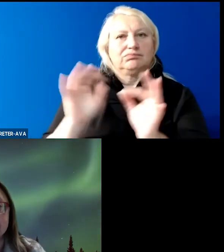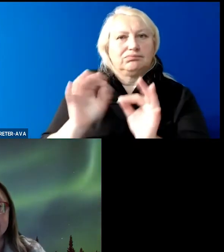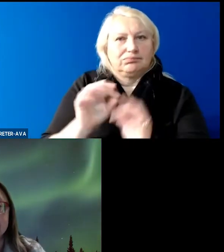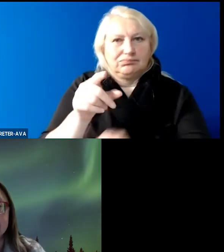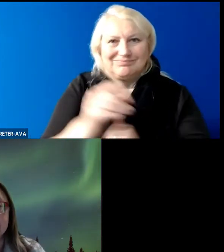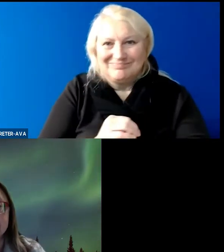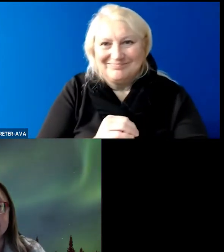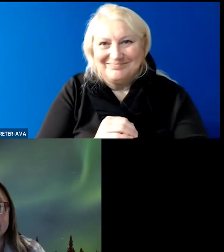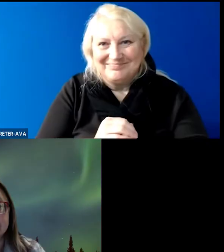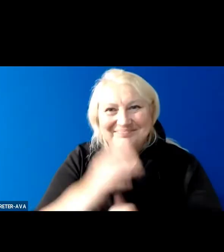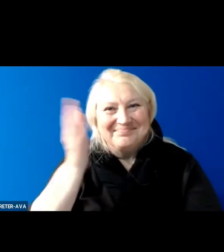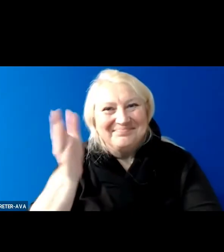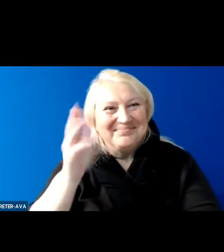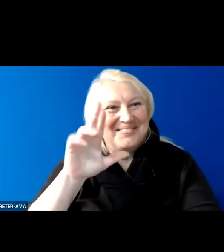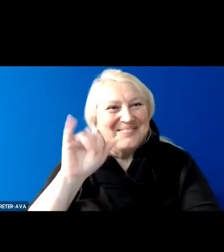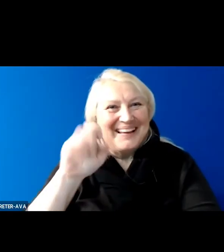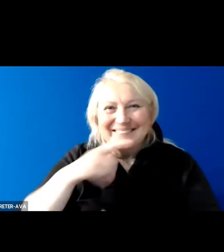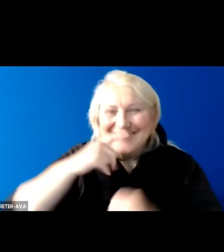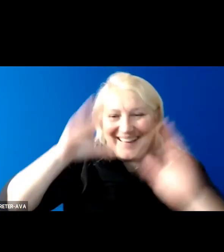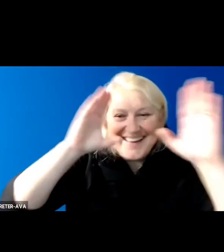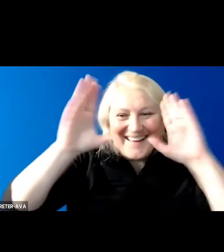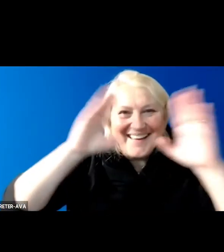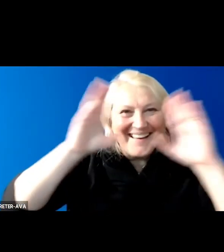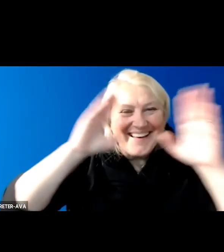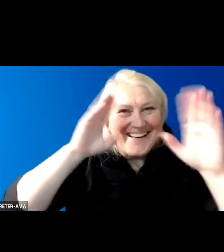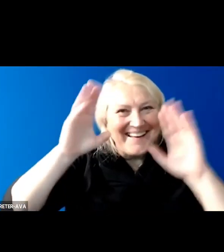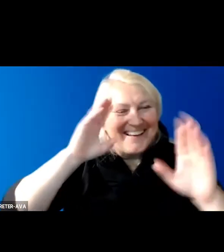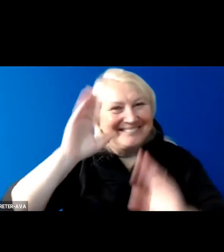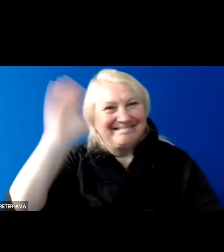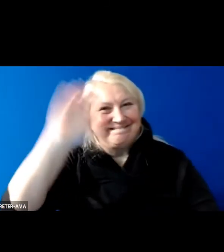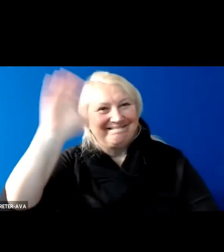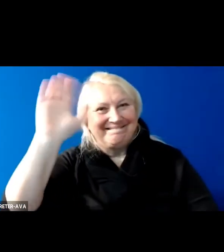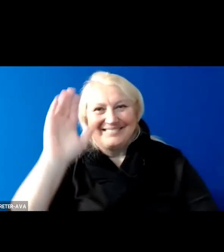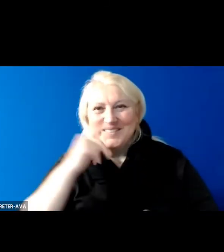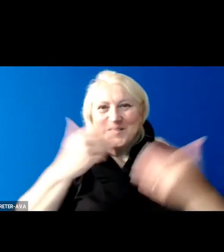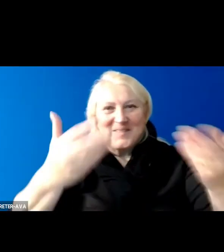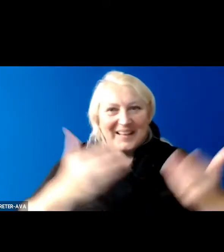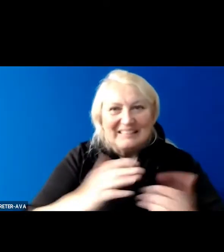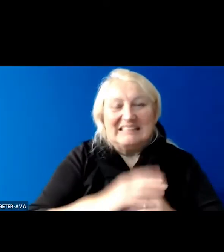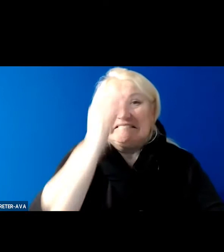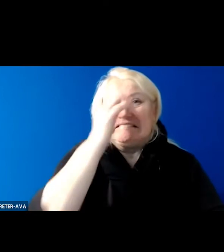Hi, everyone, welcome. Oh, apologies if there's noise in the background. My son's